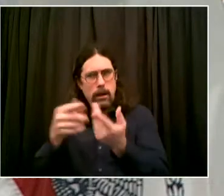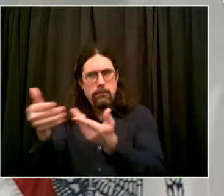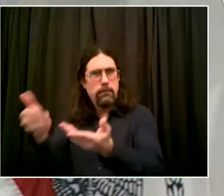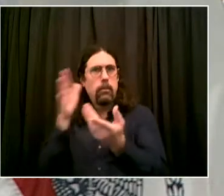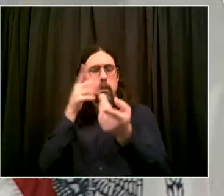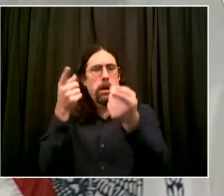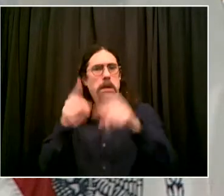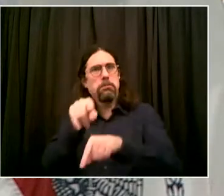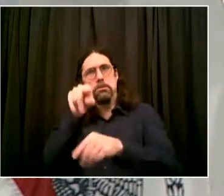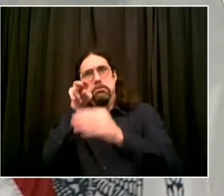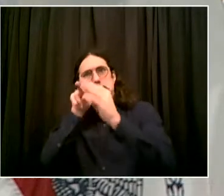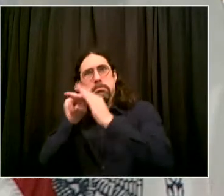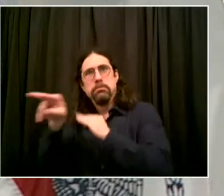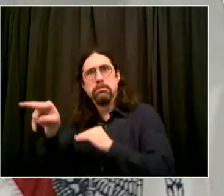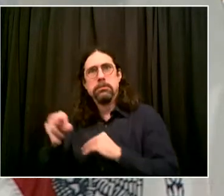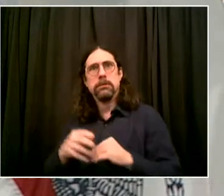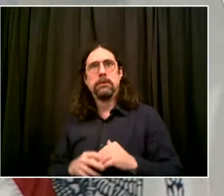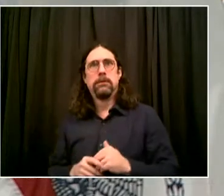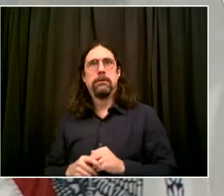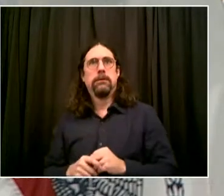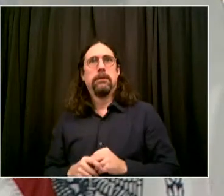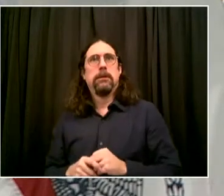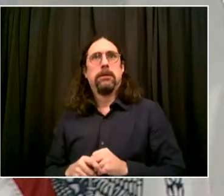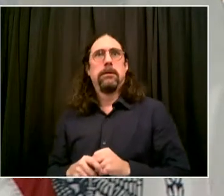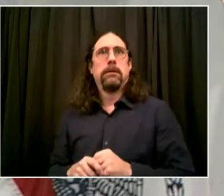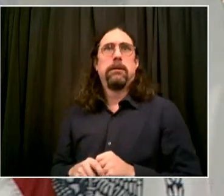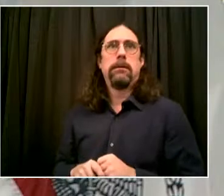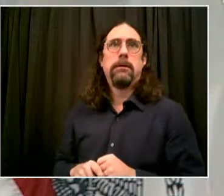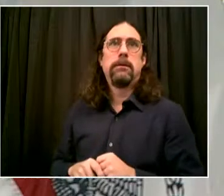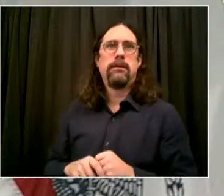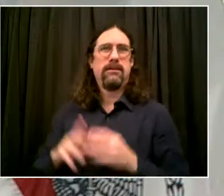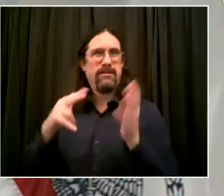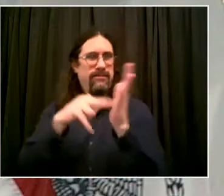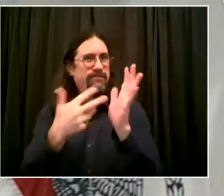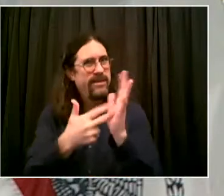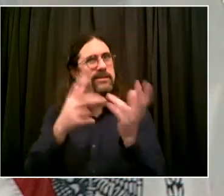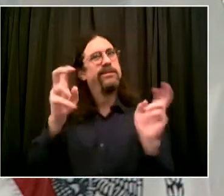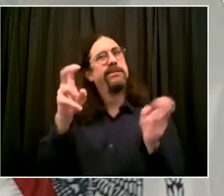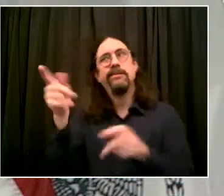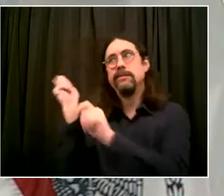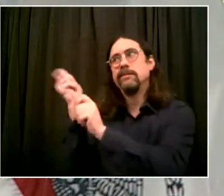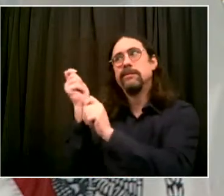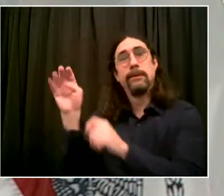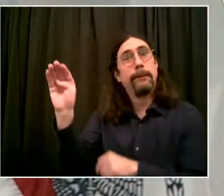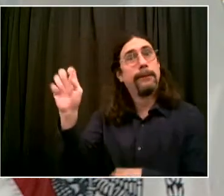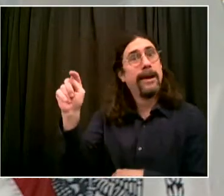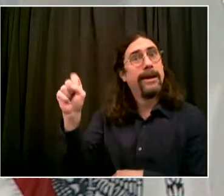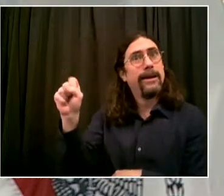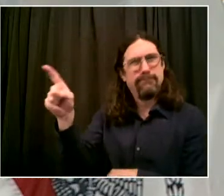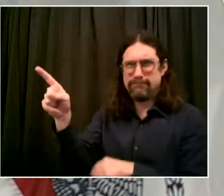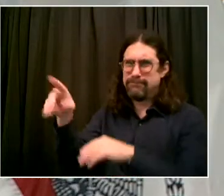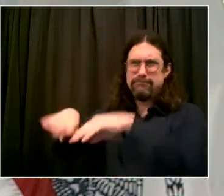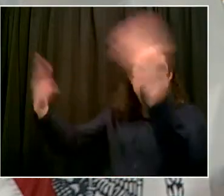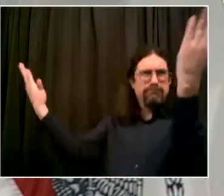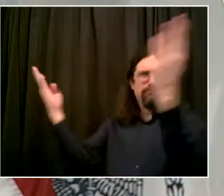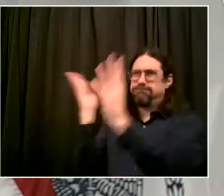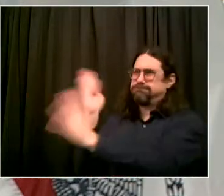OPERATION OUT OF CITI FIELD OROR YANKEE STADIUM? WHEN DO YOU ANTICIPATETE DODONI